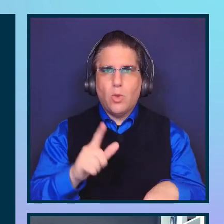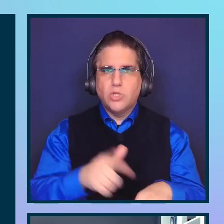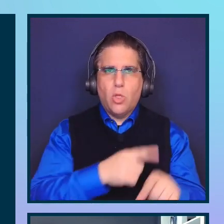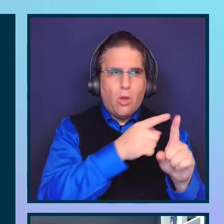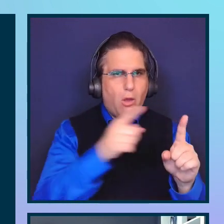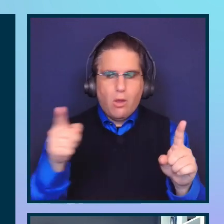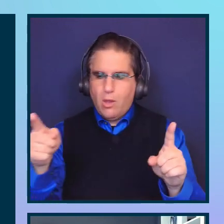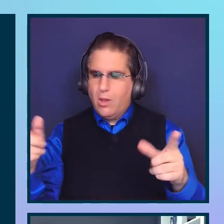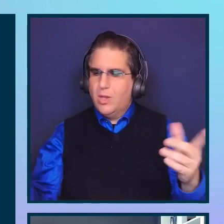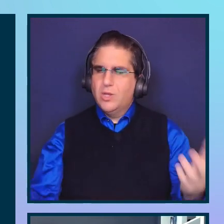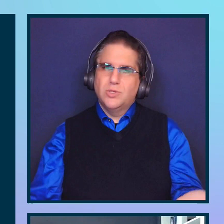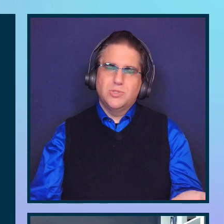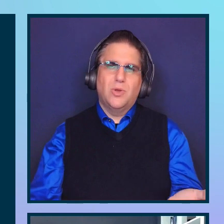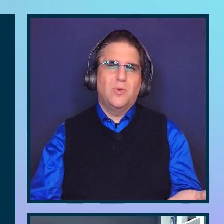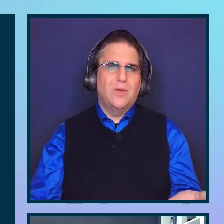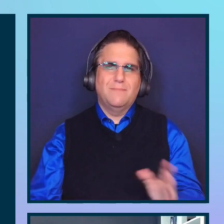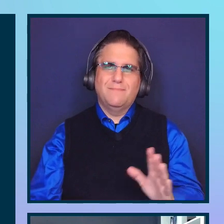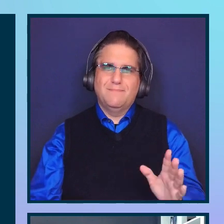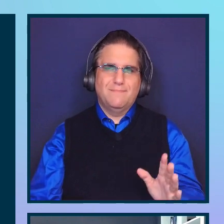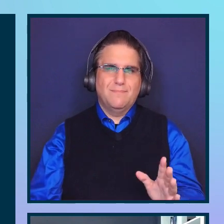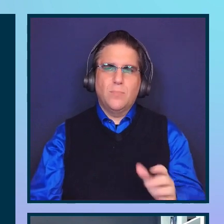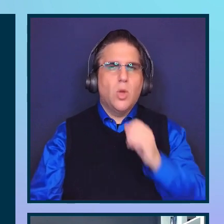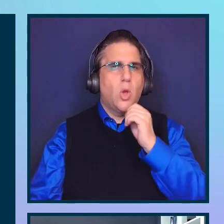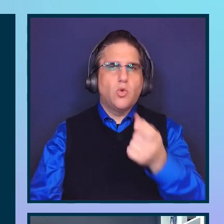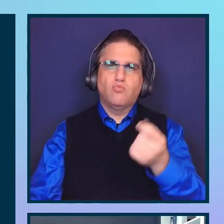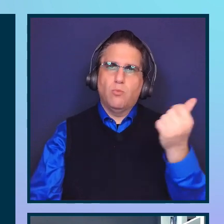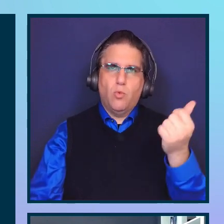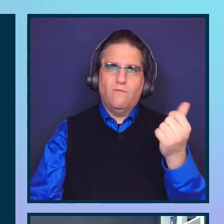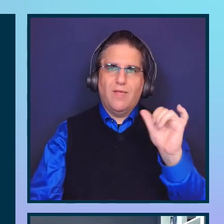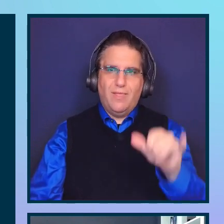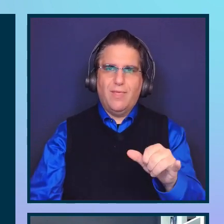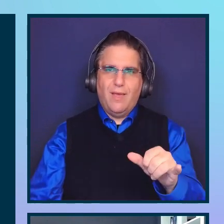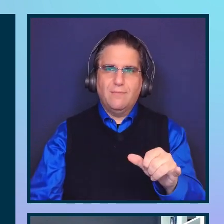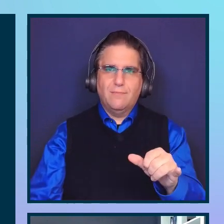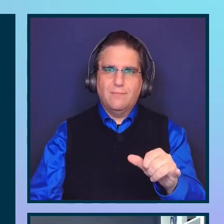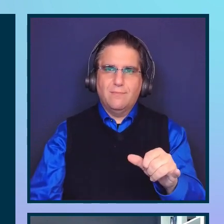So do not remove auto complete from forms. Like let the users make their own choices,